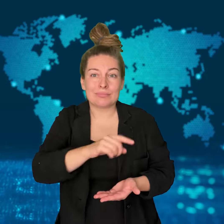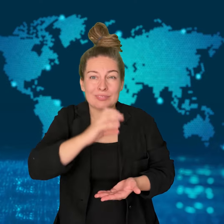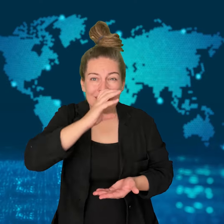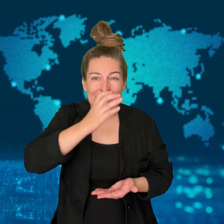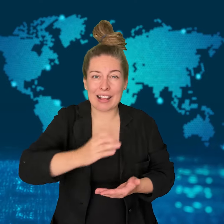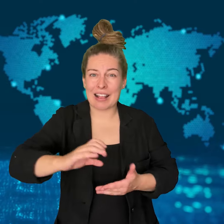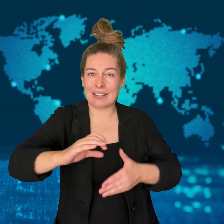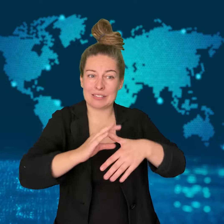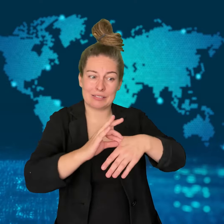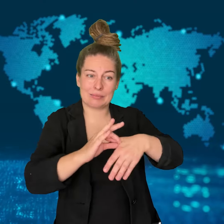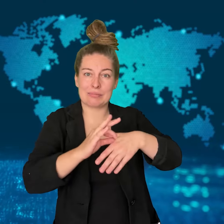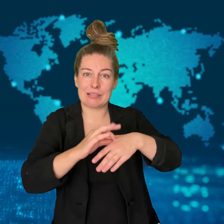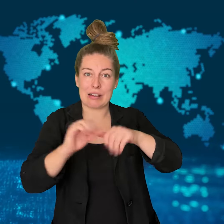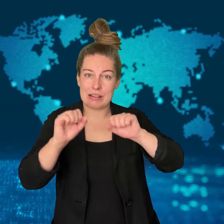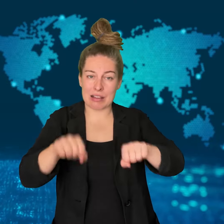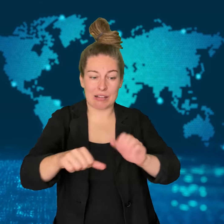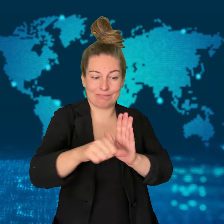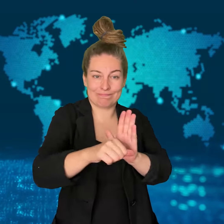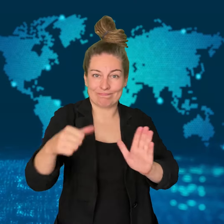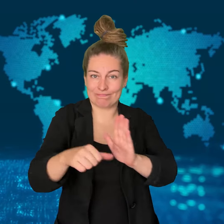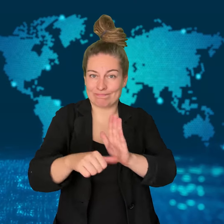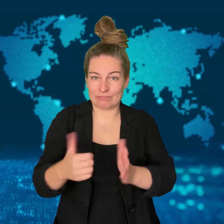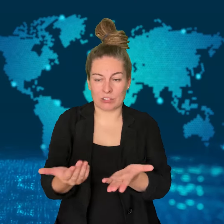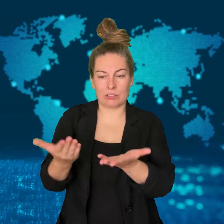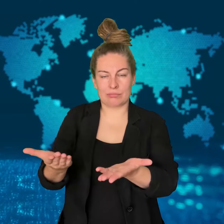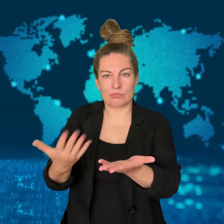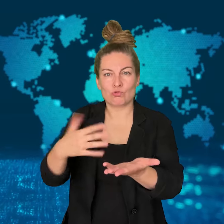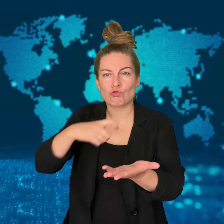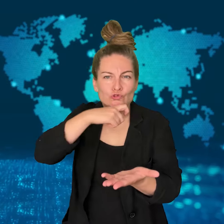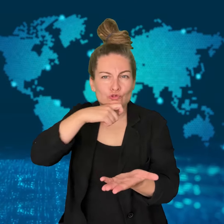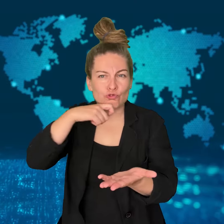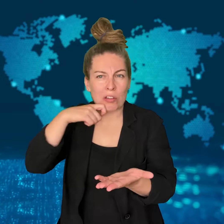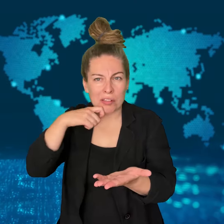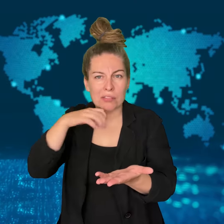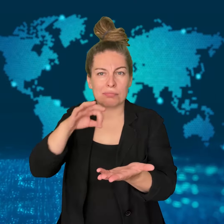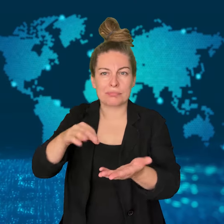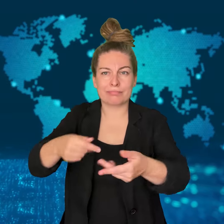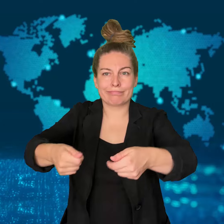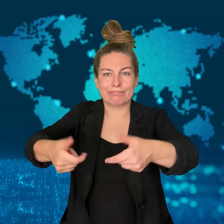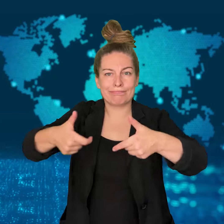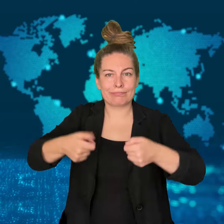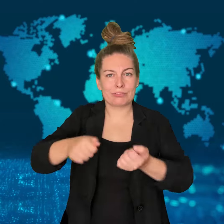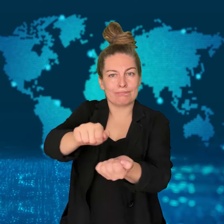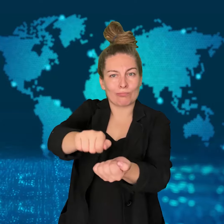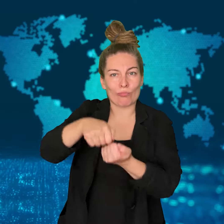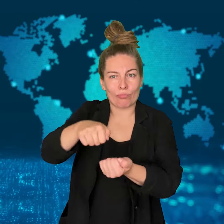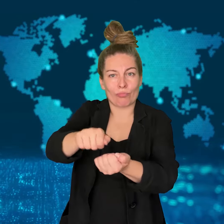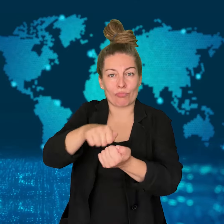areas in great need.